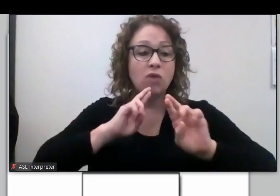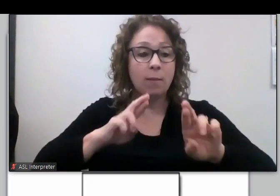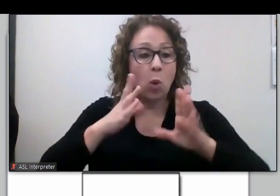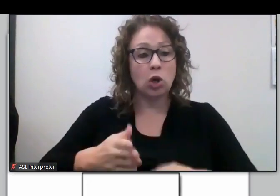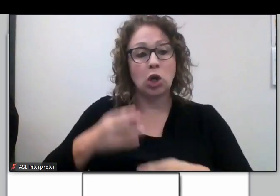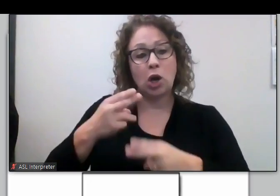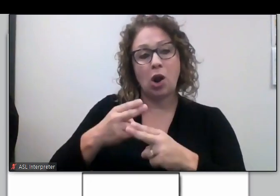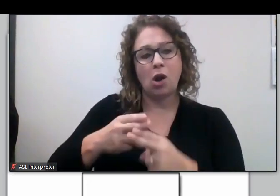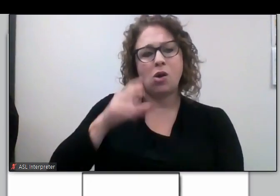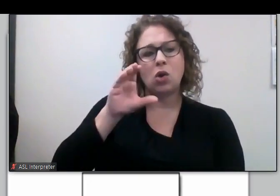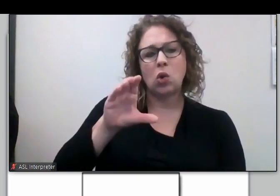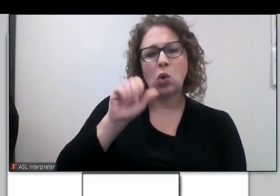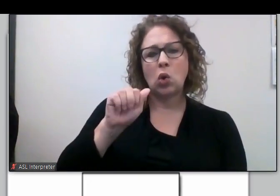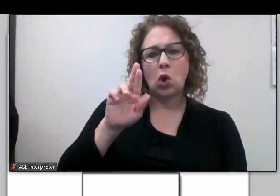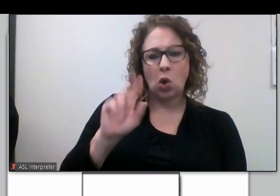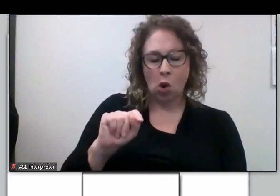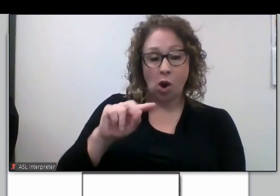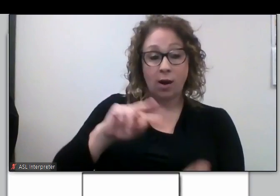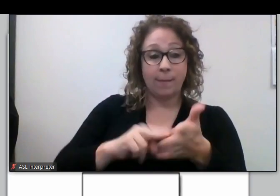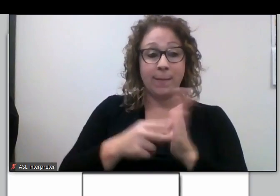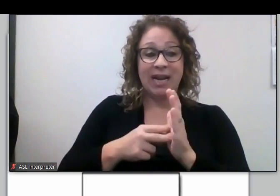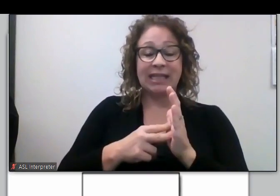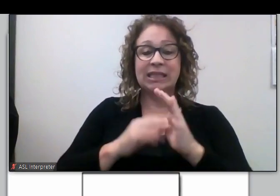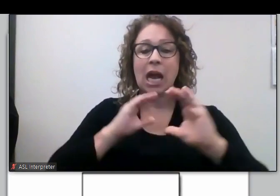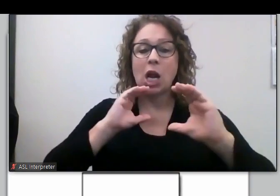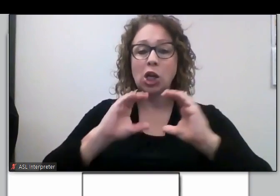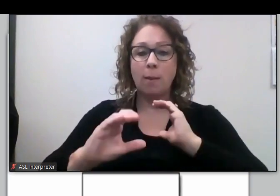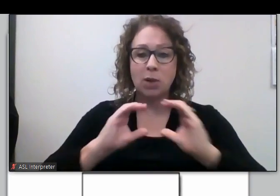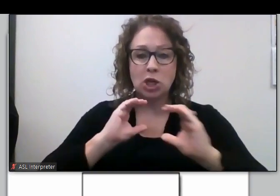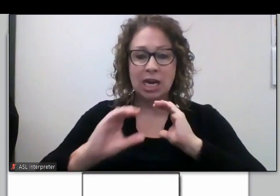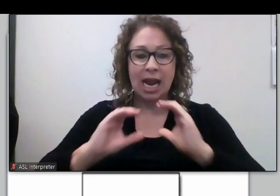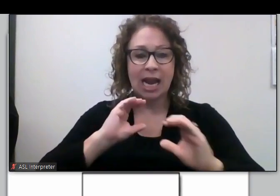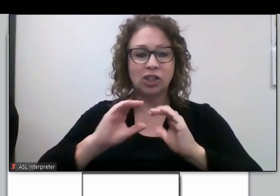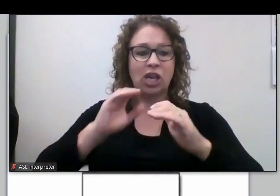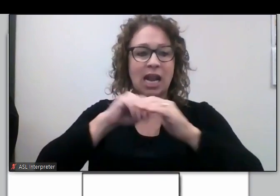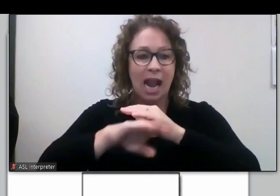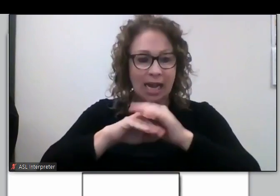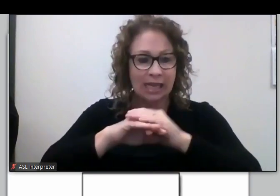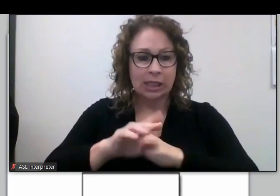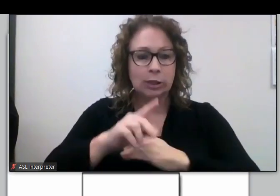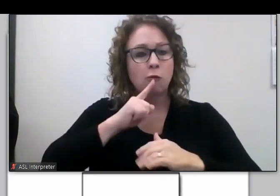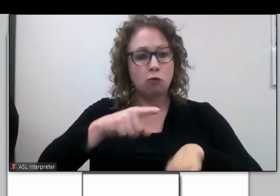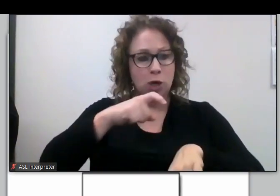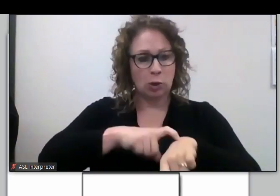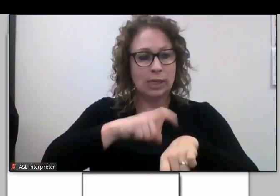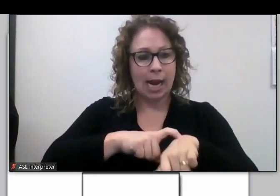which stands for communication access real-time transcription.